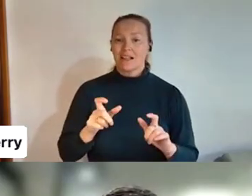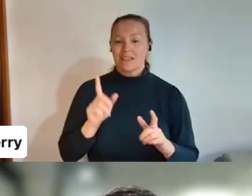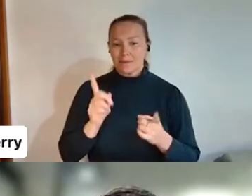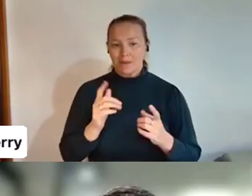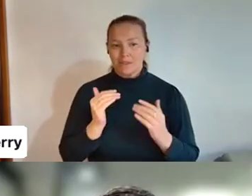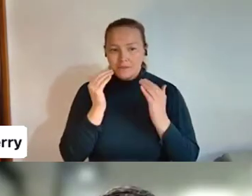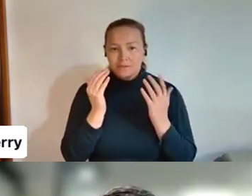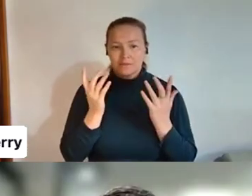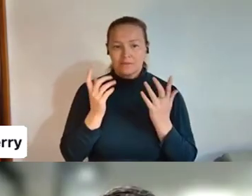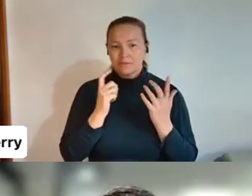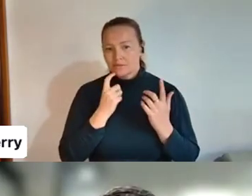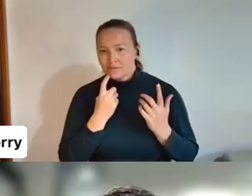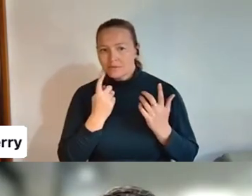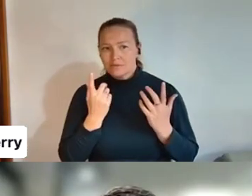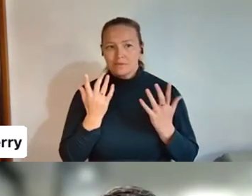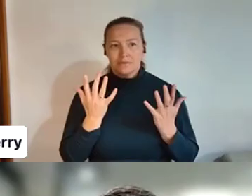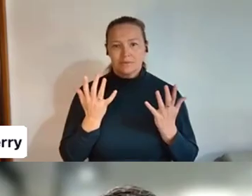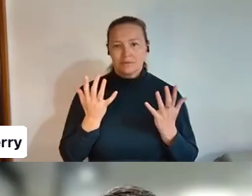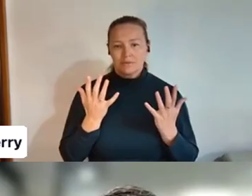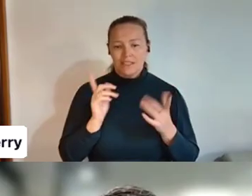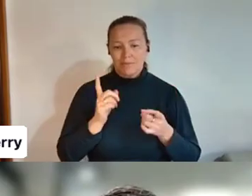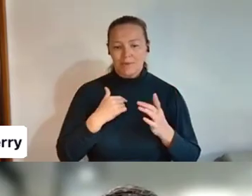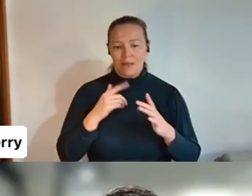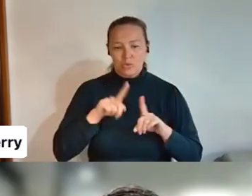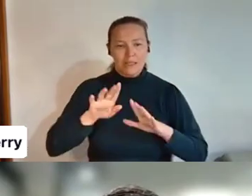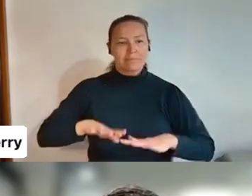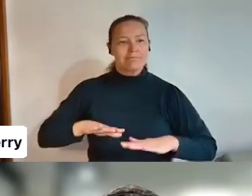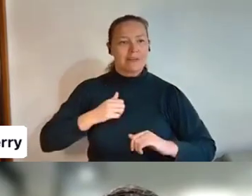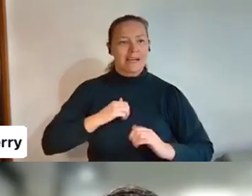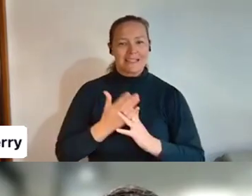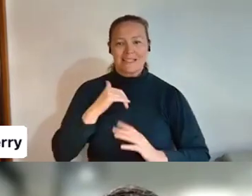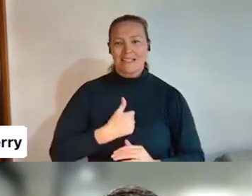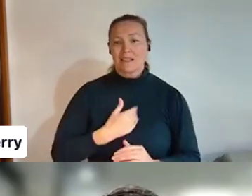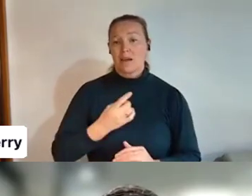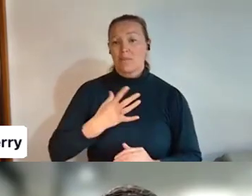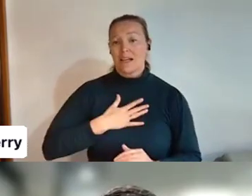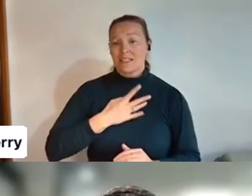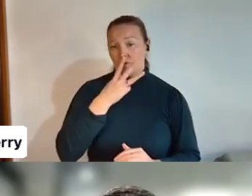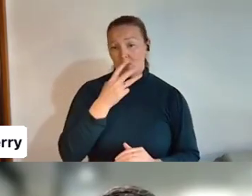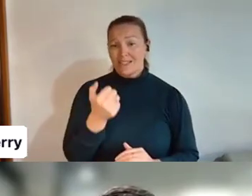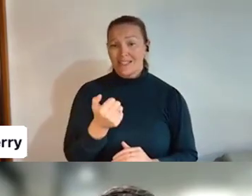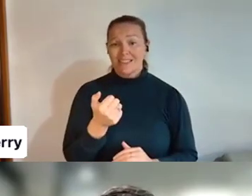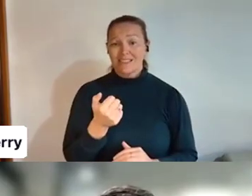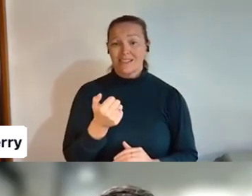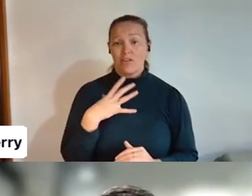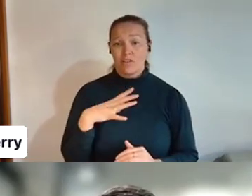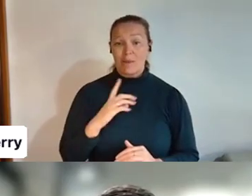I hide or minimise my access needs. I'm a 36 year old female, first time councillor in a big room